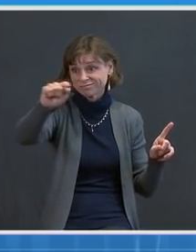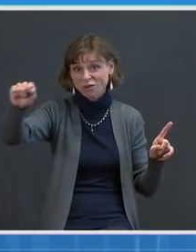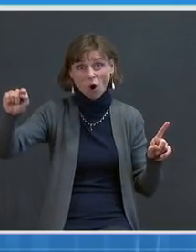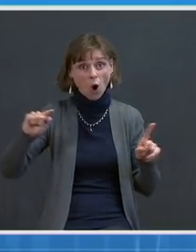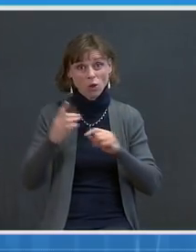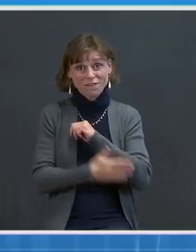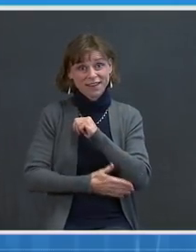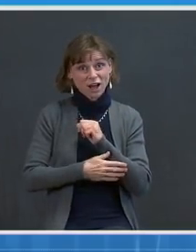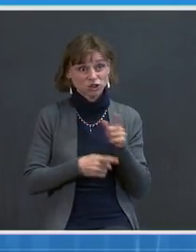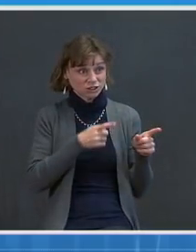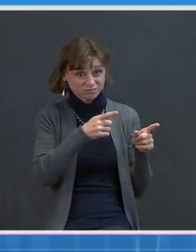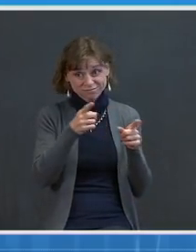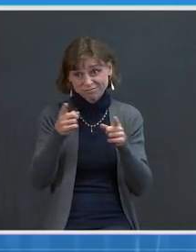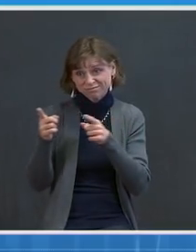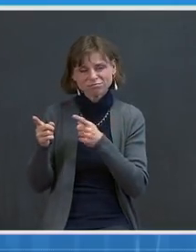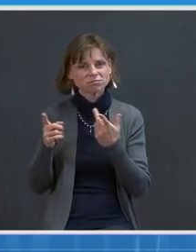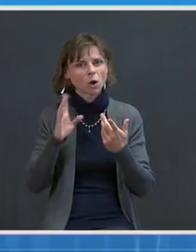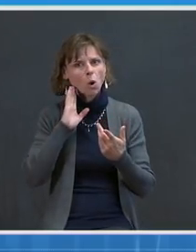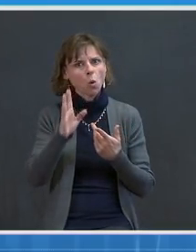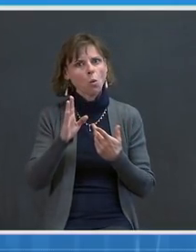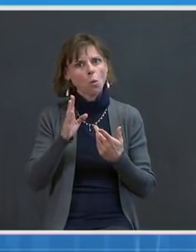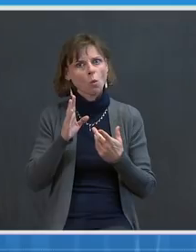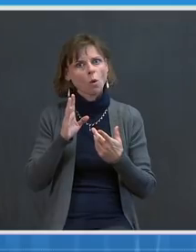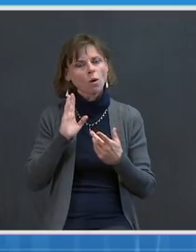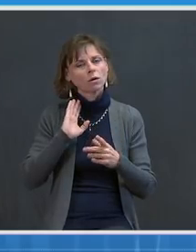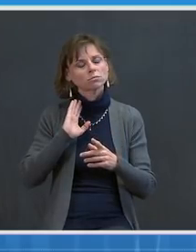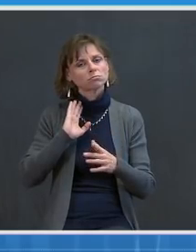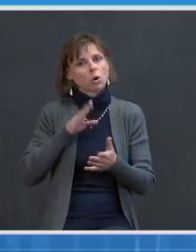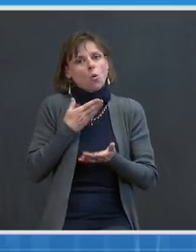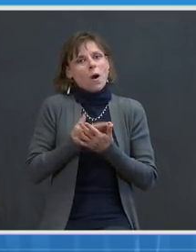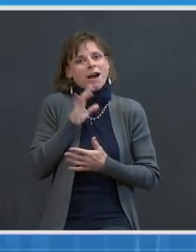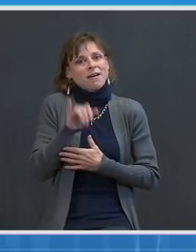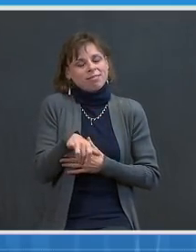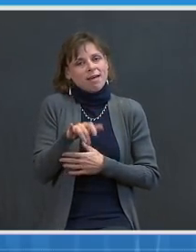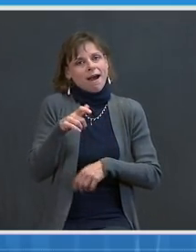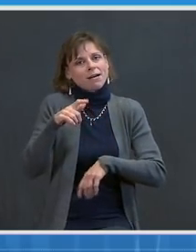they're going to reach that spot in different places. We are working through the CDC